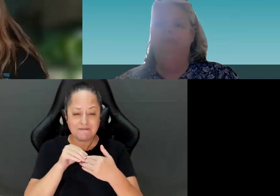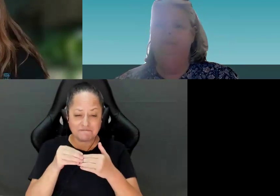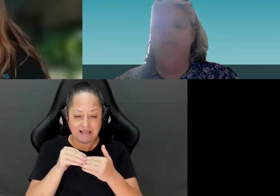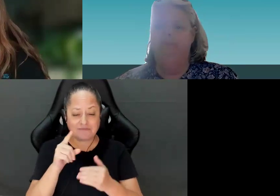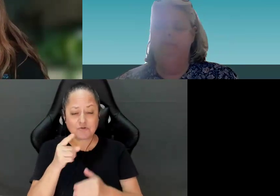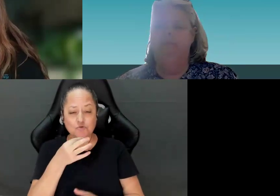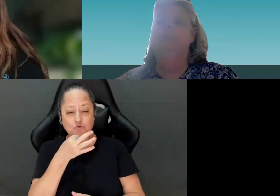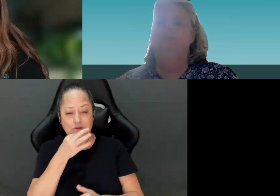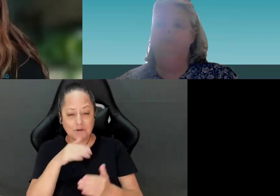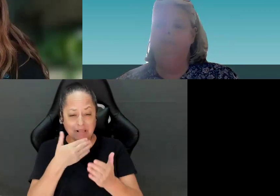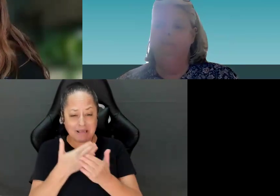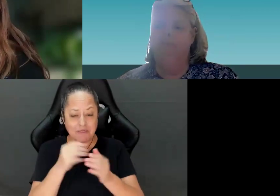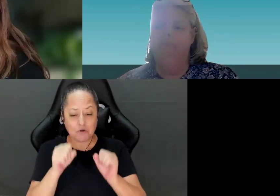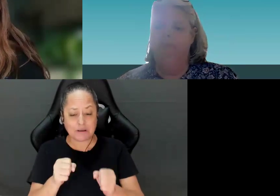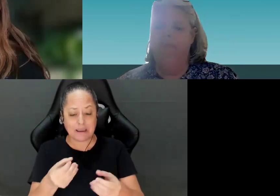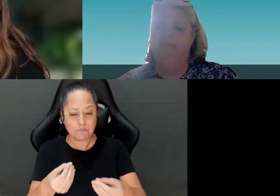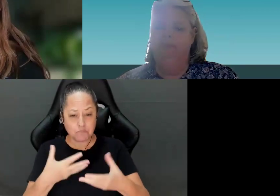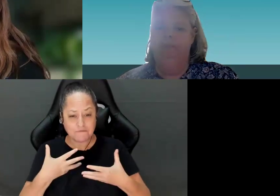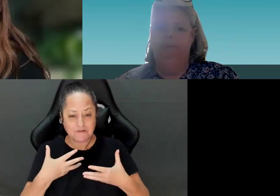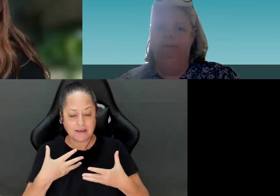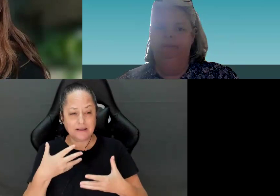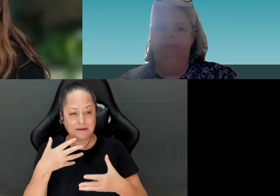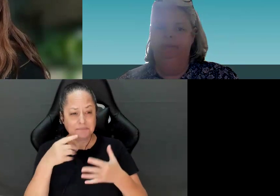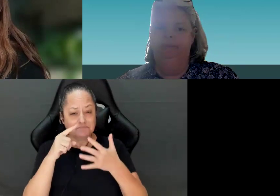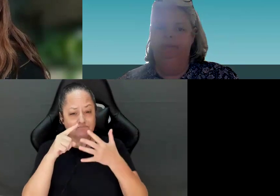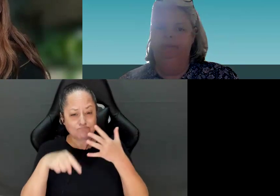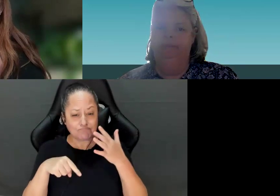to provide us a lot of backup financials.